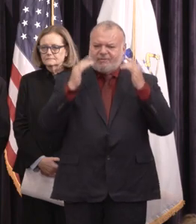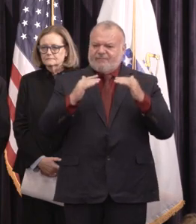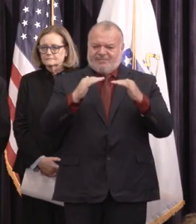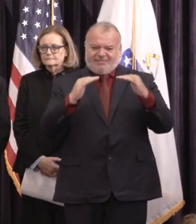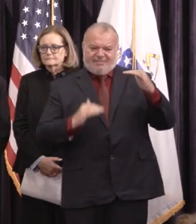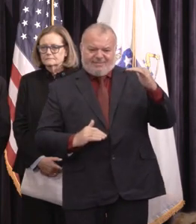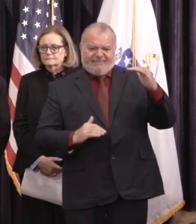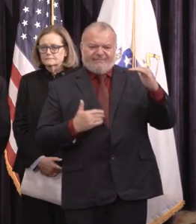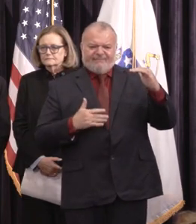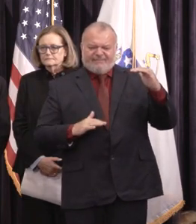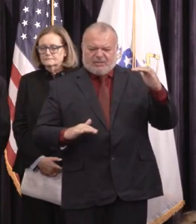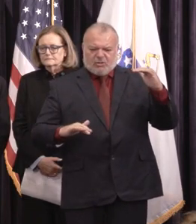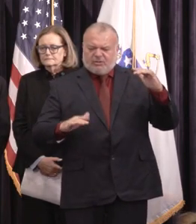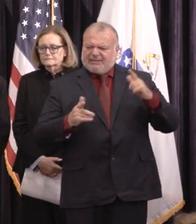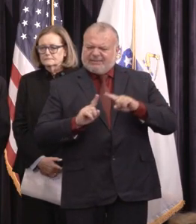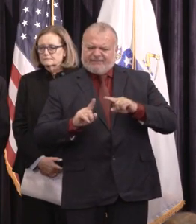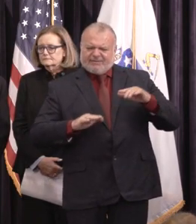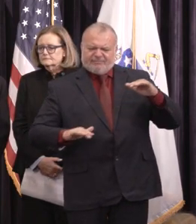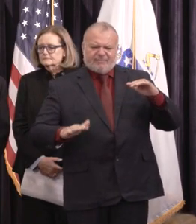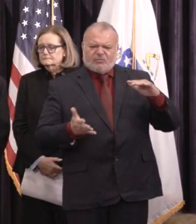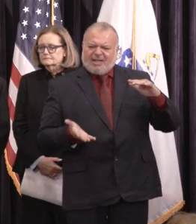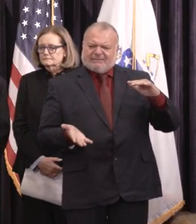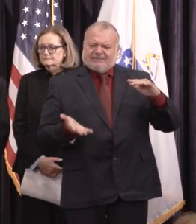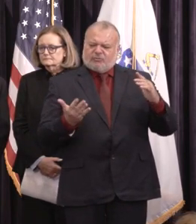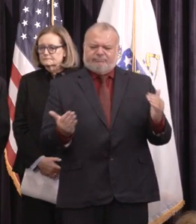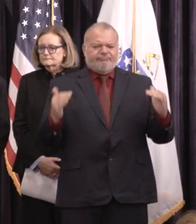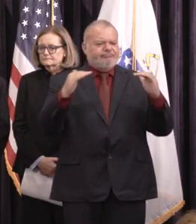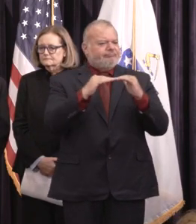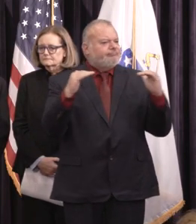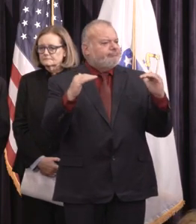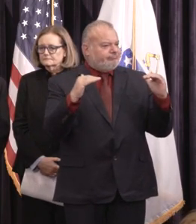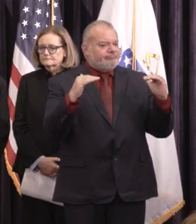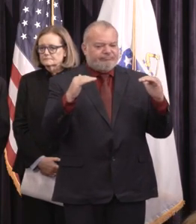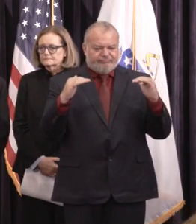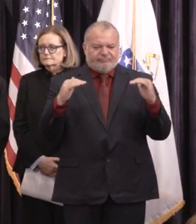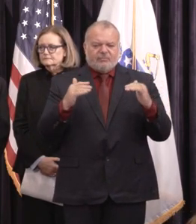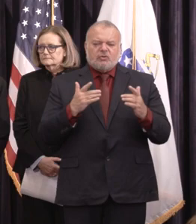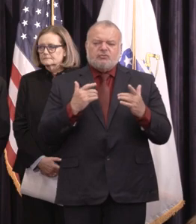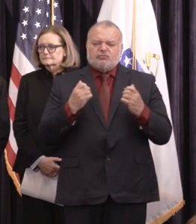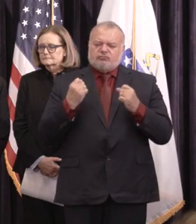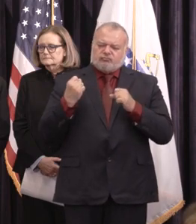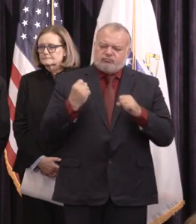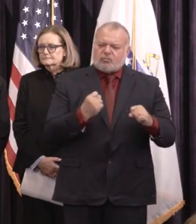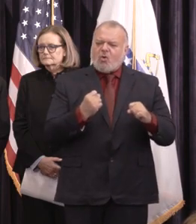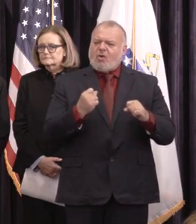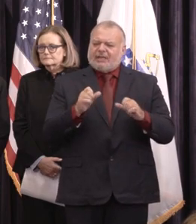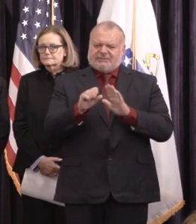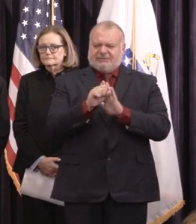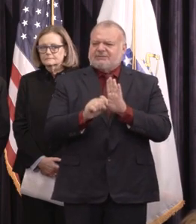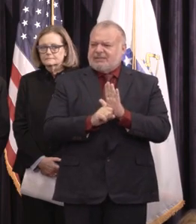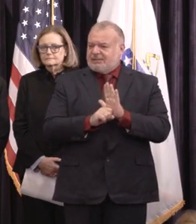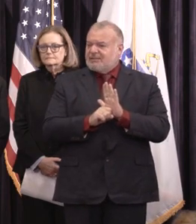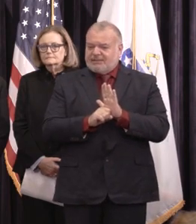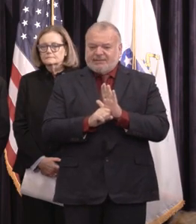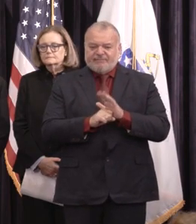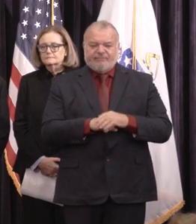our residences. It is work that makes us stronger as a state. So today as part of a comprehensive